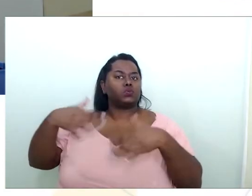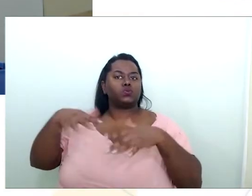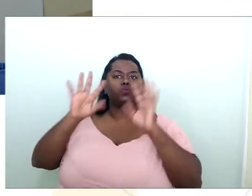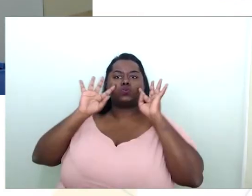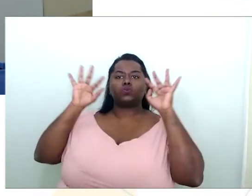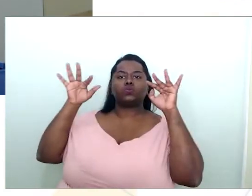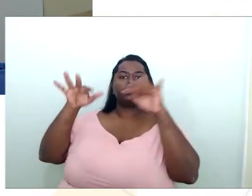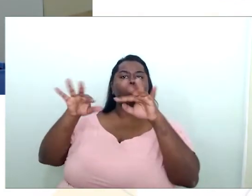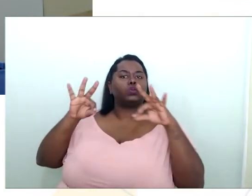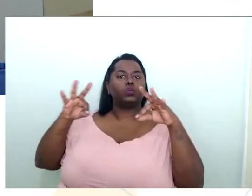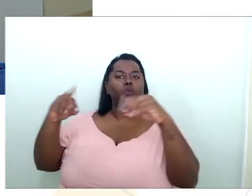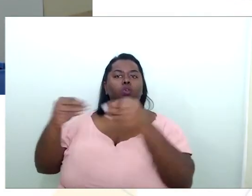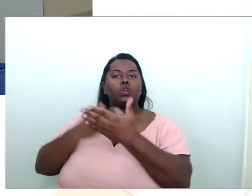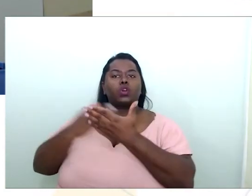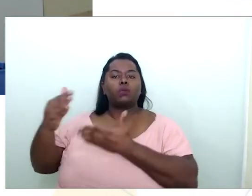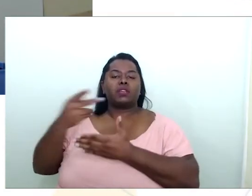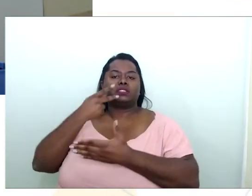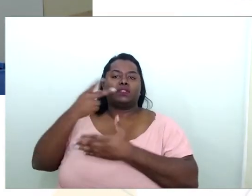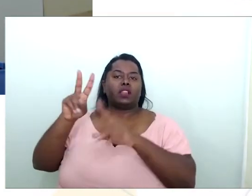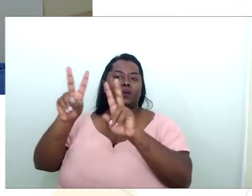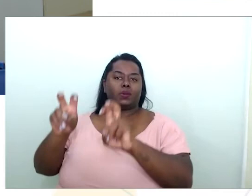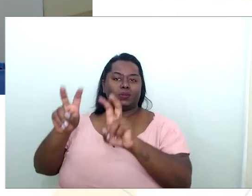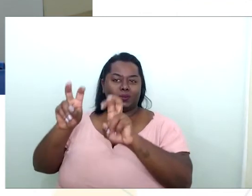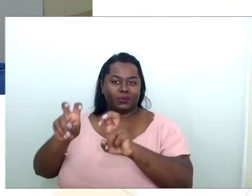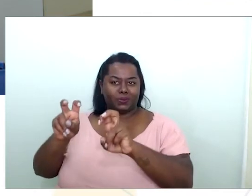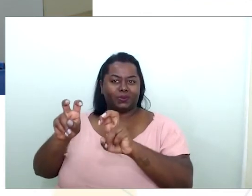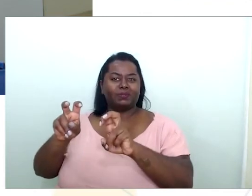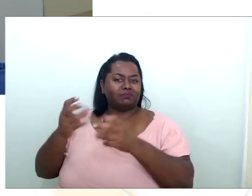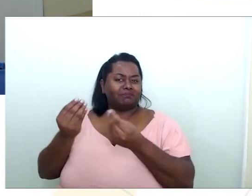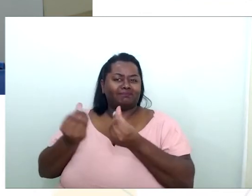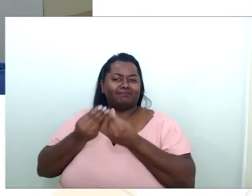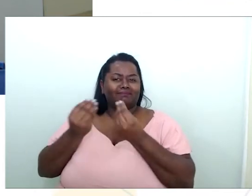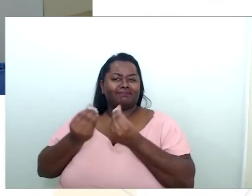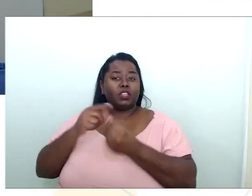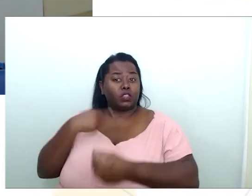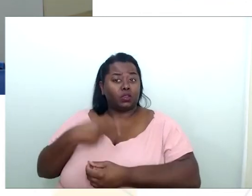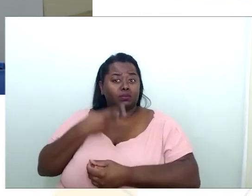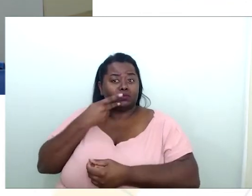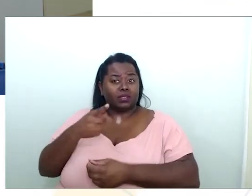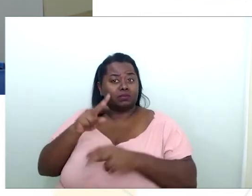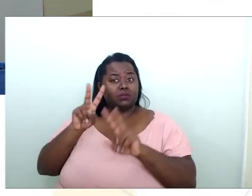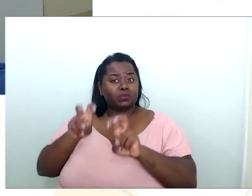makes no sense to me when we are really talking about online education so MOOCs